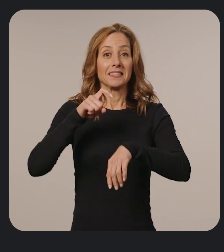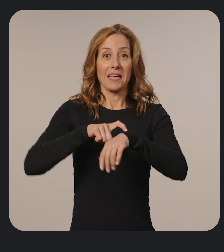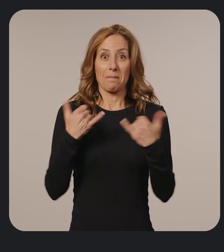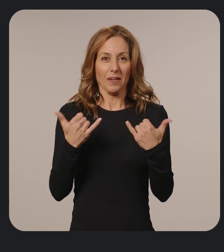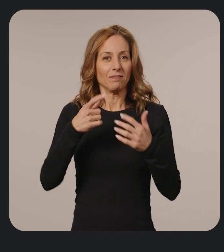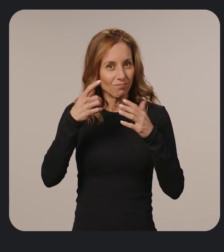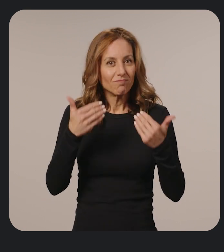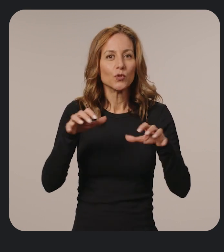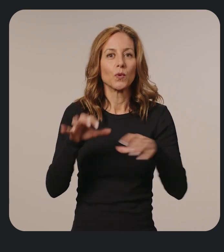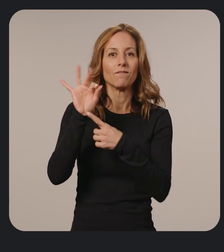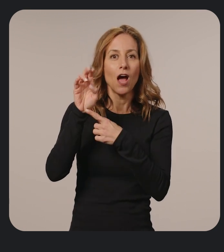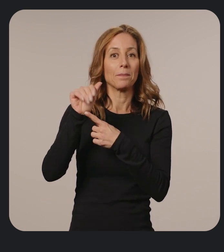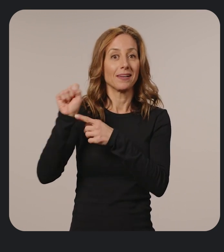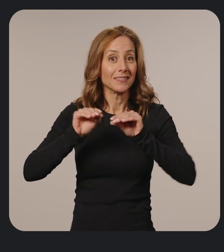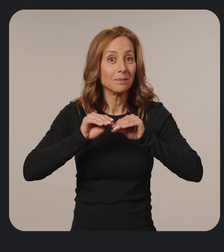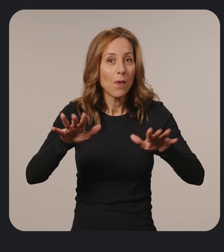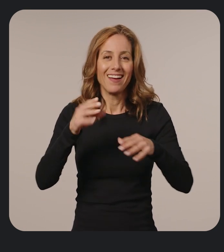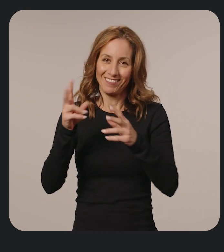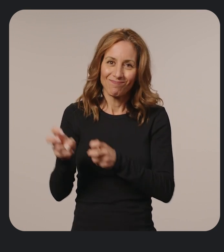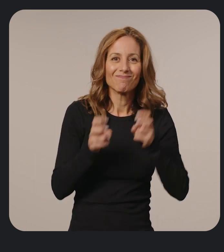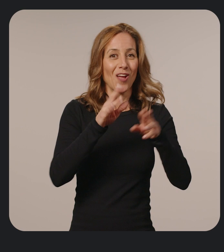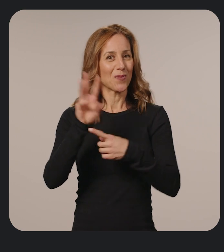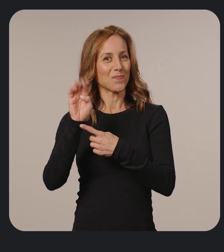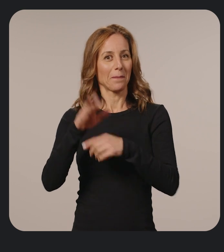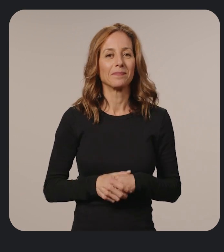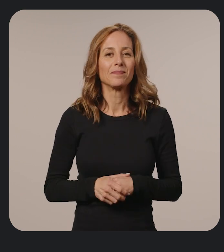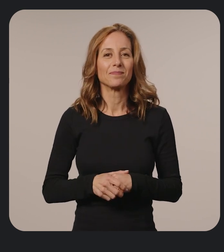OK, time to do a firebase deploy and get this baby up on the web.